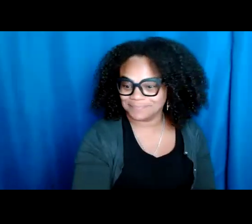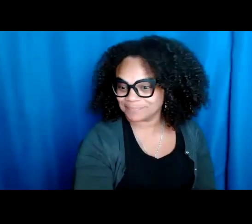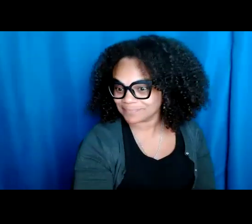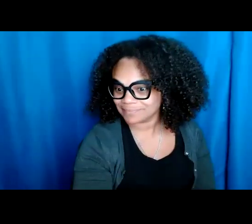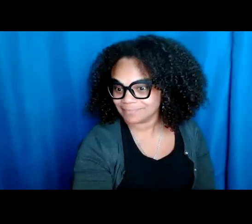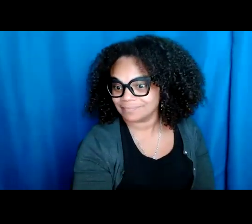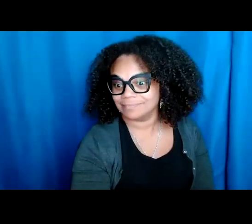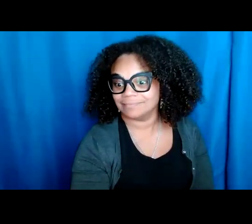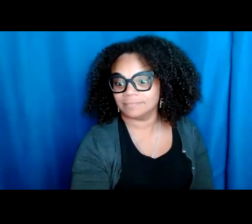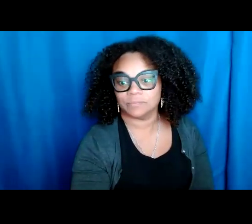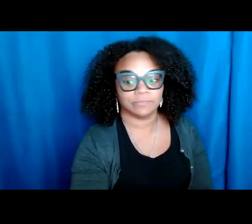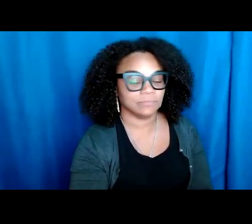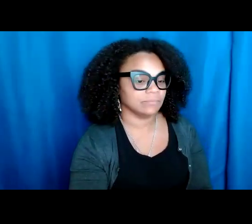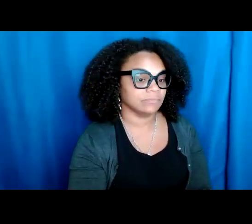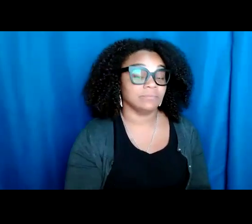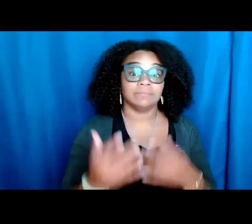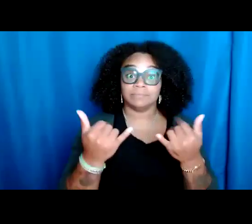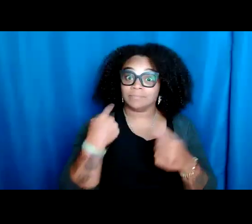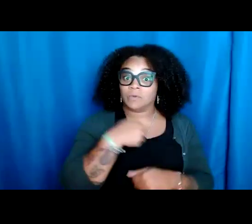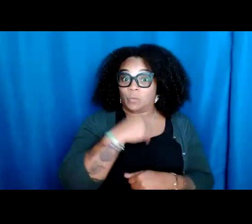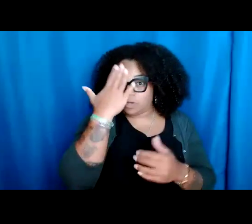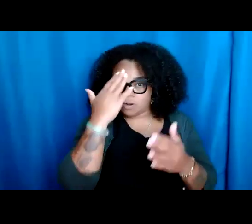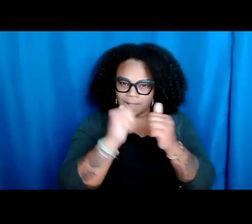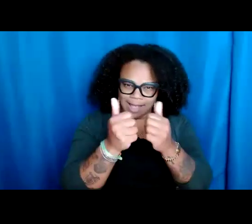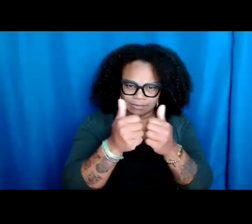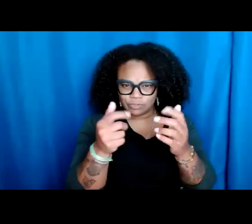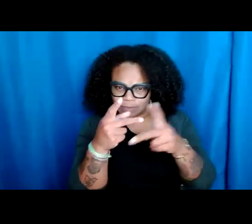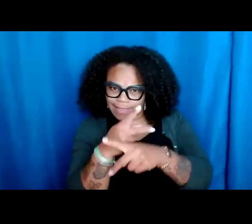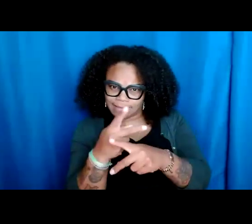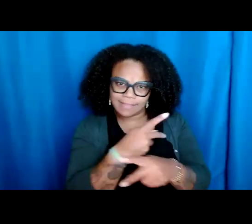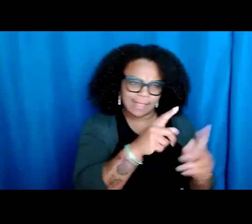So, now that we know how to compute your beginning inventory and ending inventory,